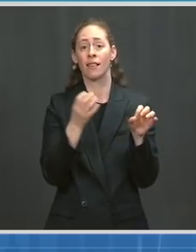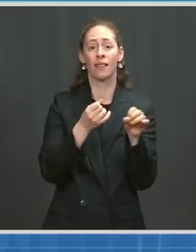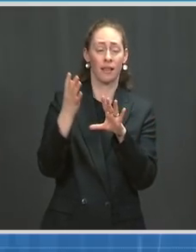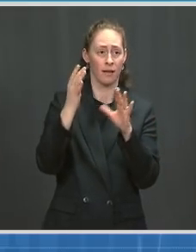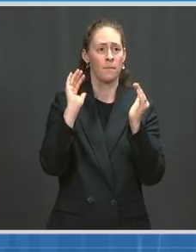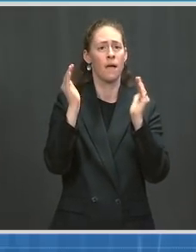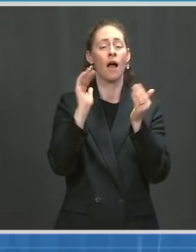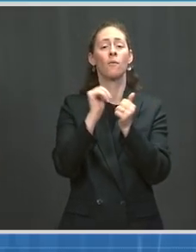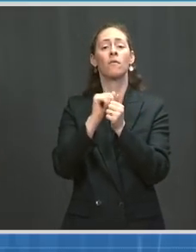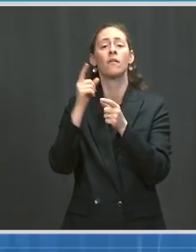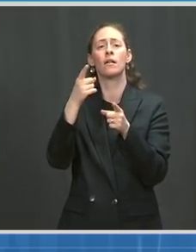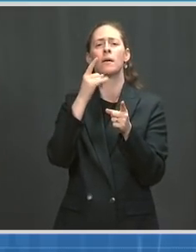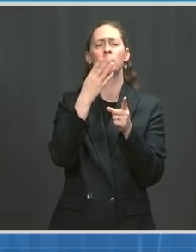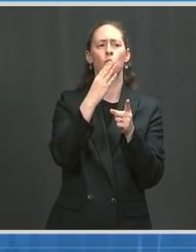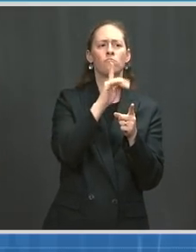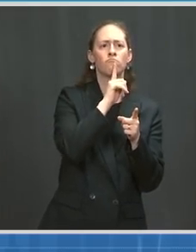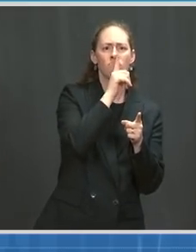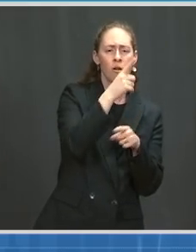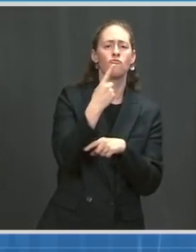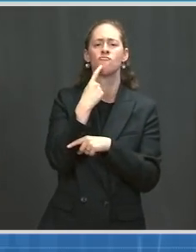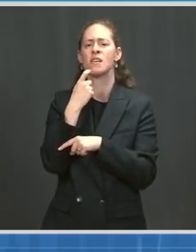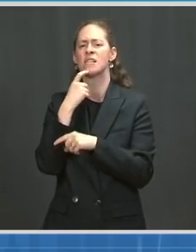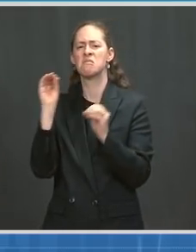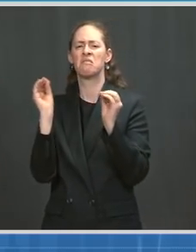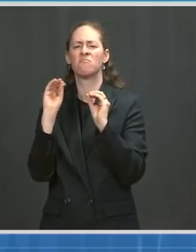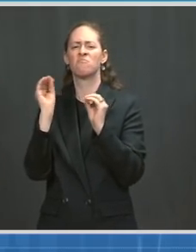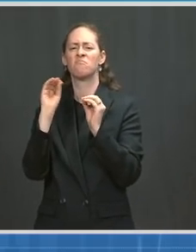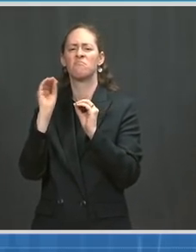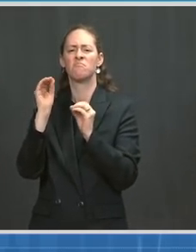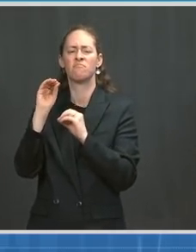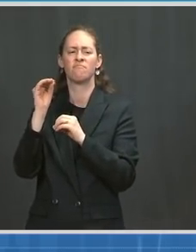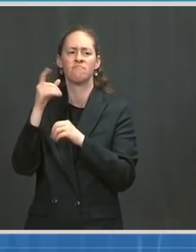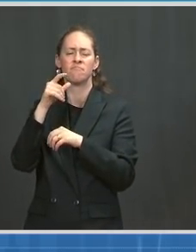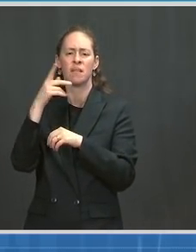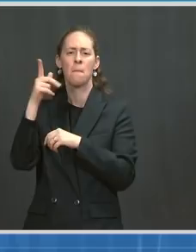in blue, 14 days postvaccination,